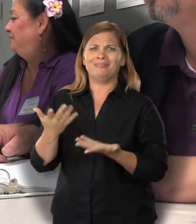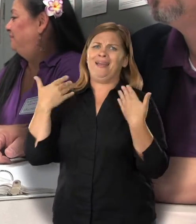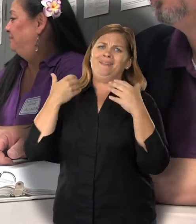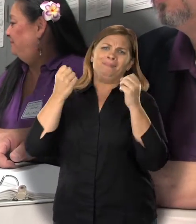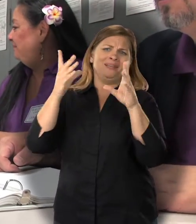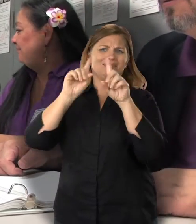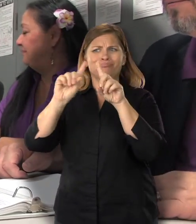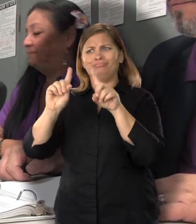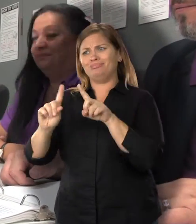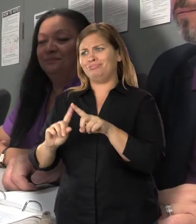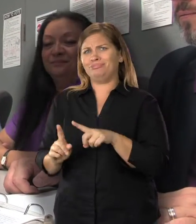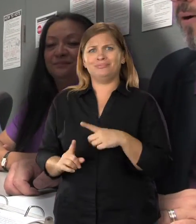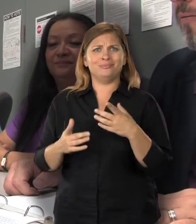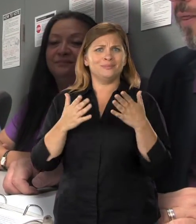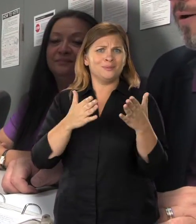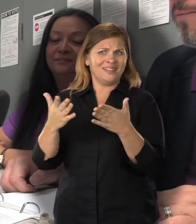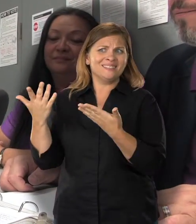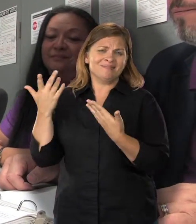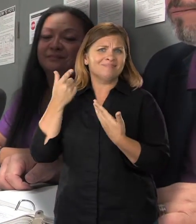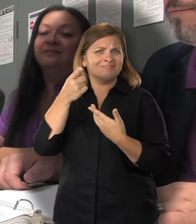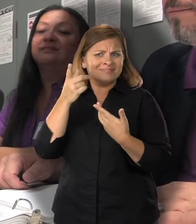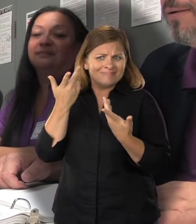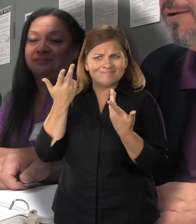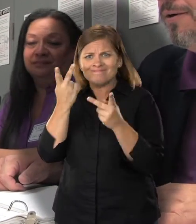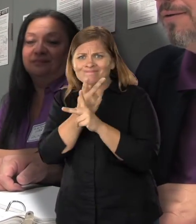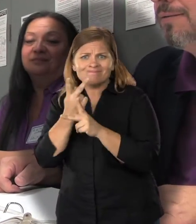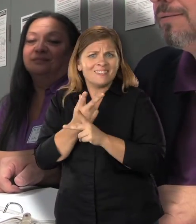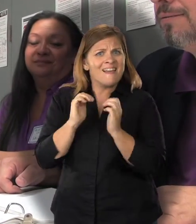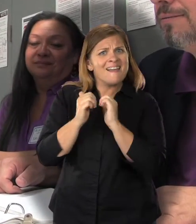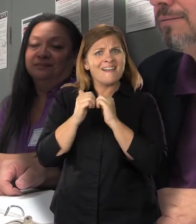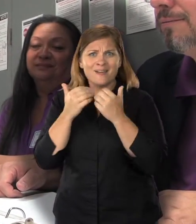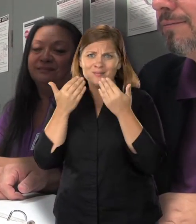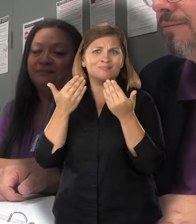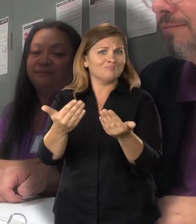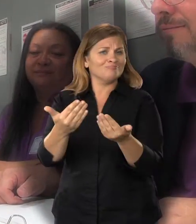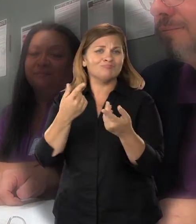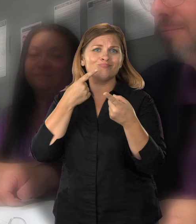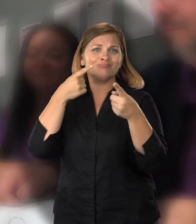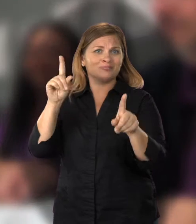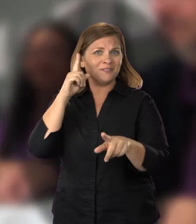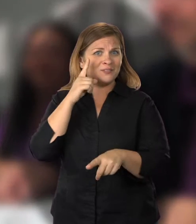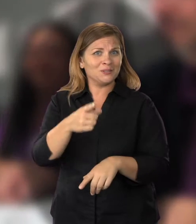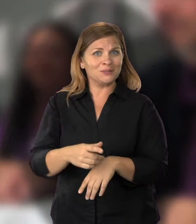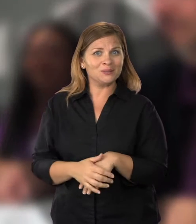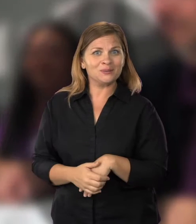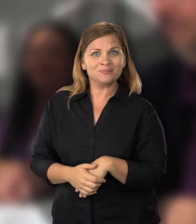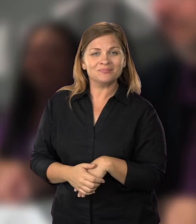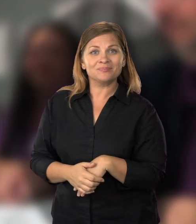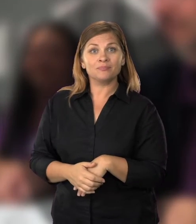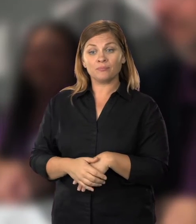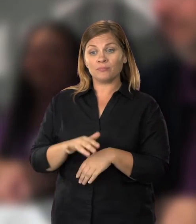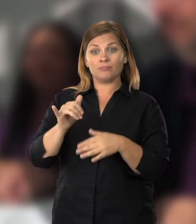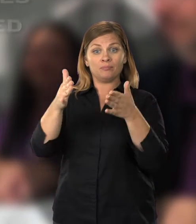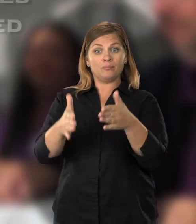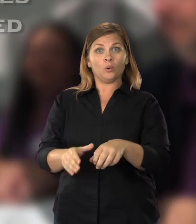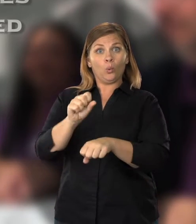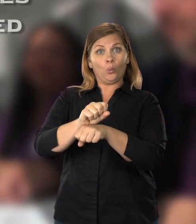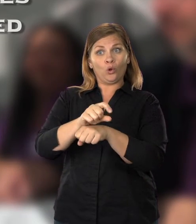Wow! There are a lot of ways that you are allowed to prove where you live. Hopefully you know one that works for you.